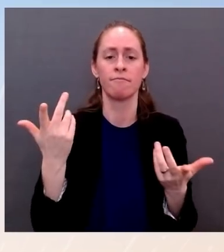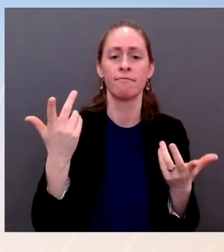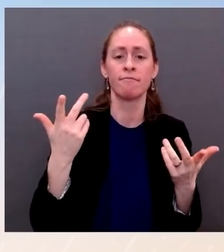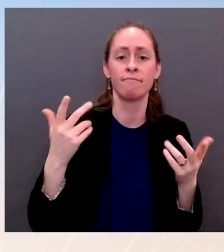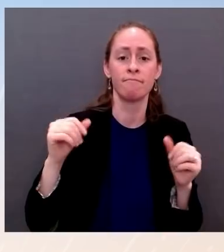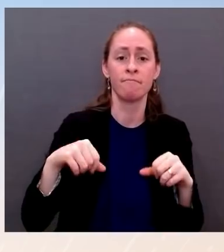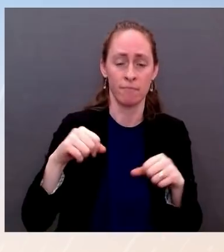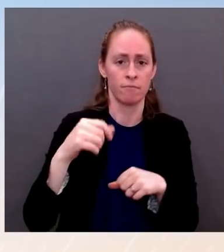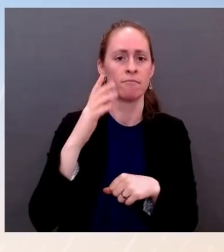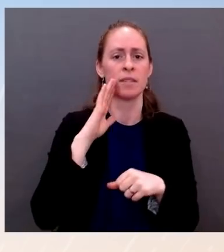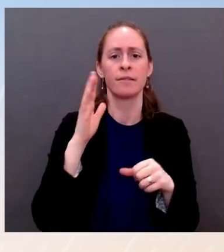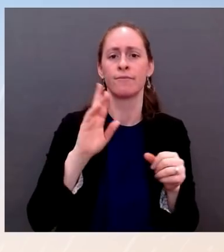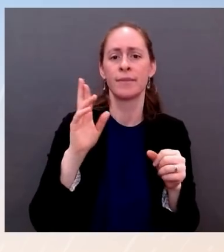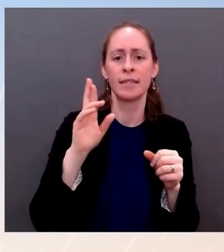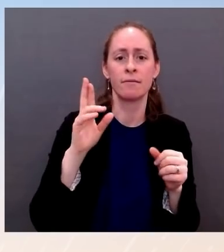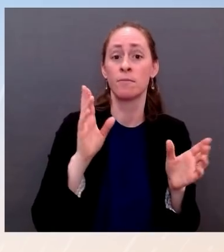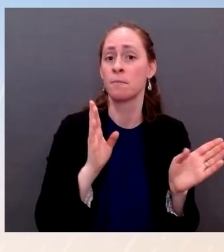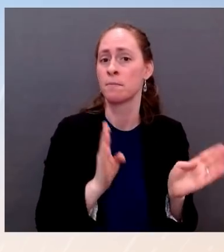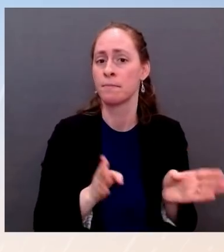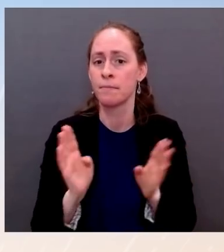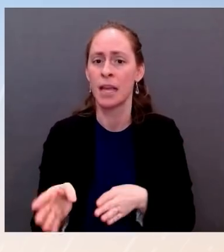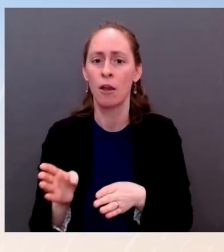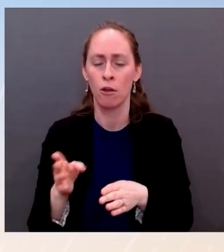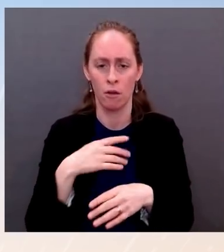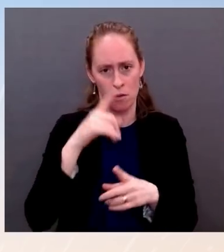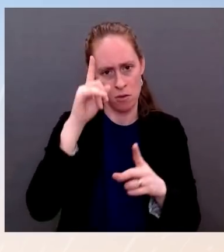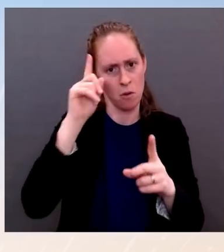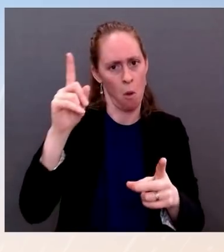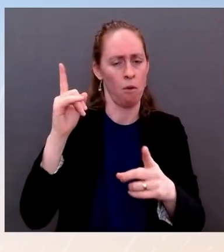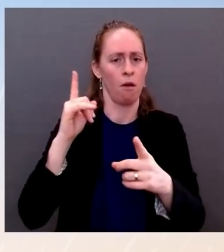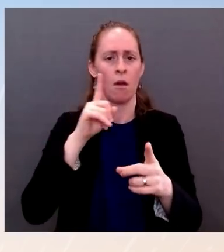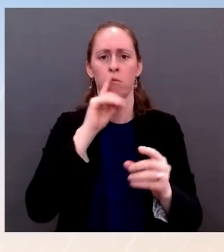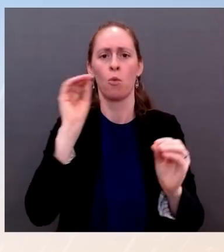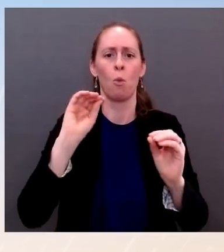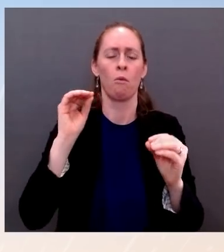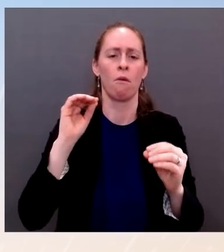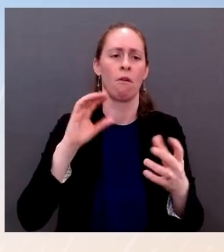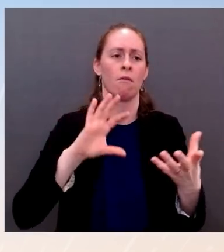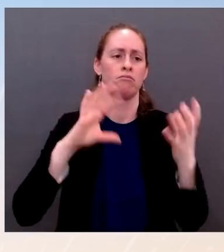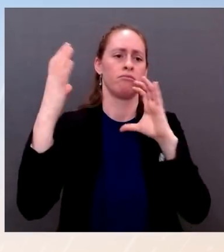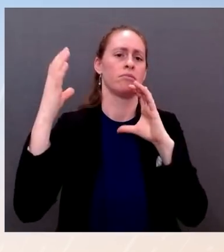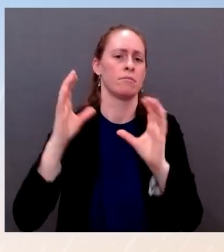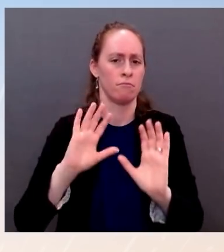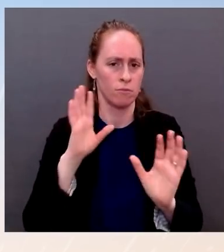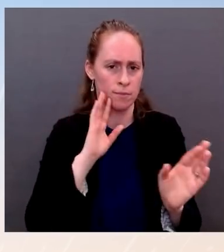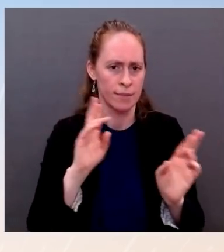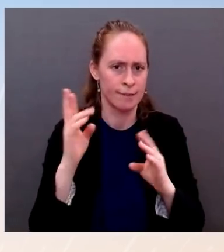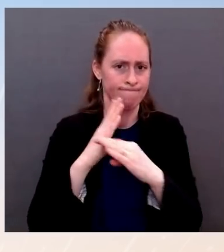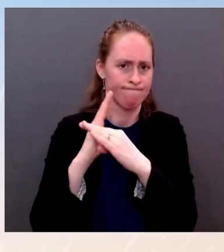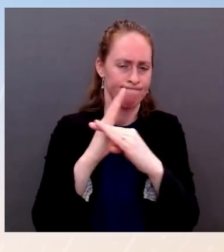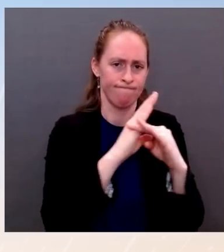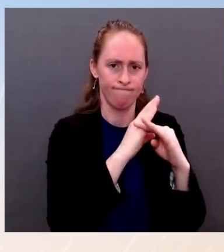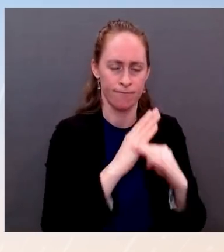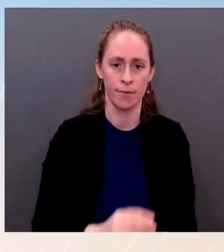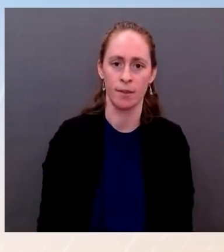On reports that this convoy is causing disruptions at the Super Bowl, the Department of Homeland Security -- or could, I should say -- the Department of Homeland Security